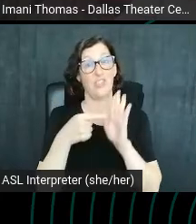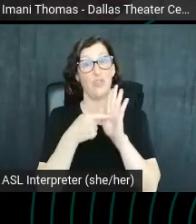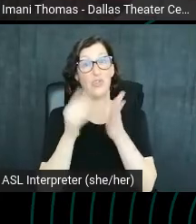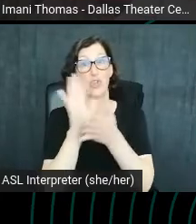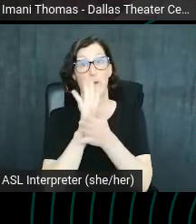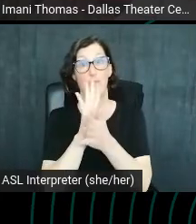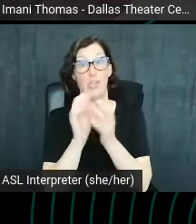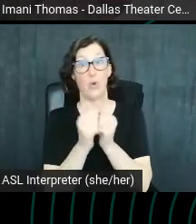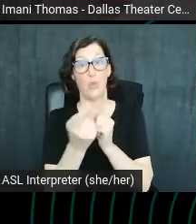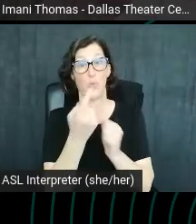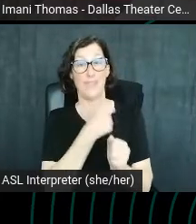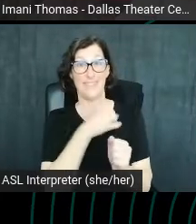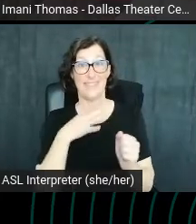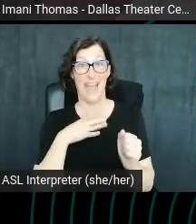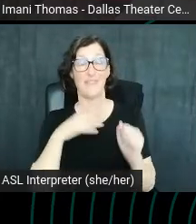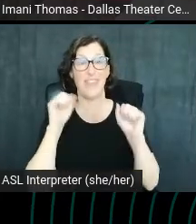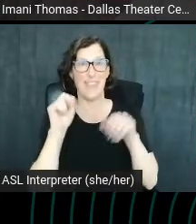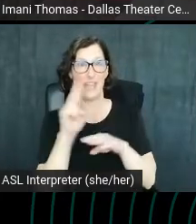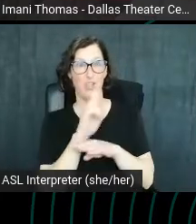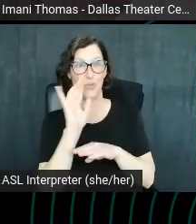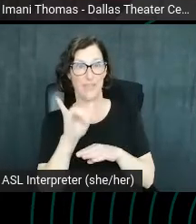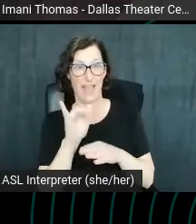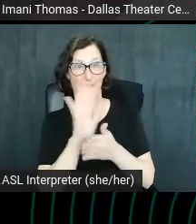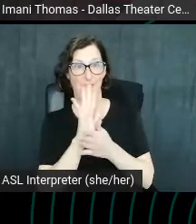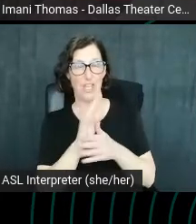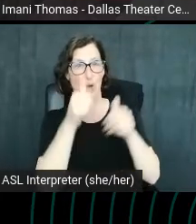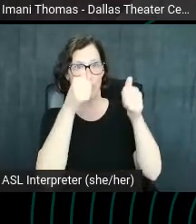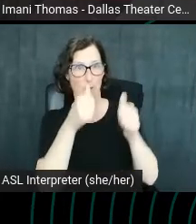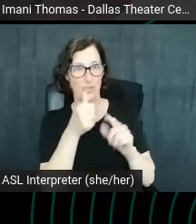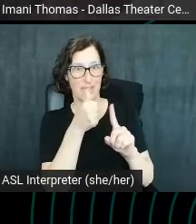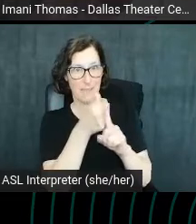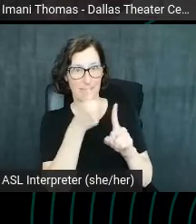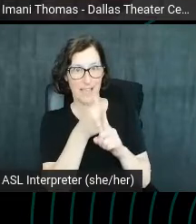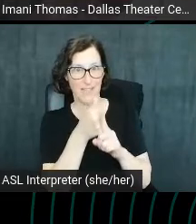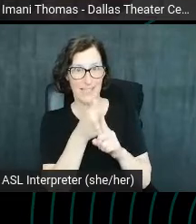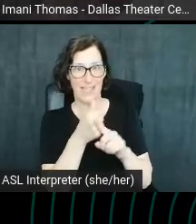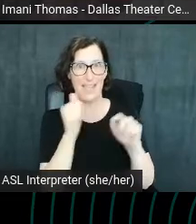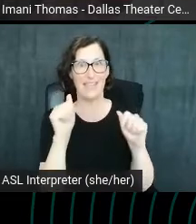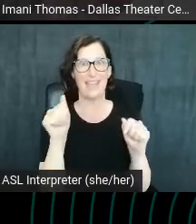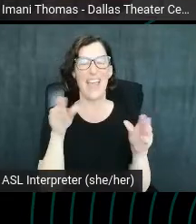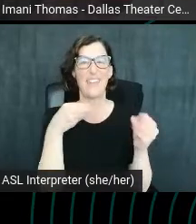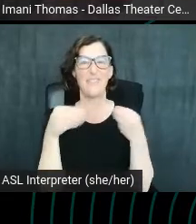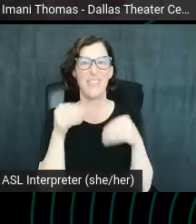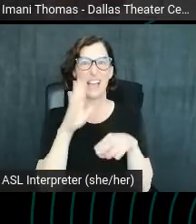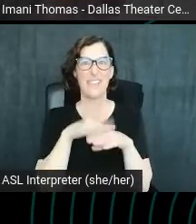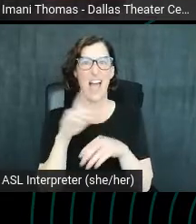and they can use that video on social media. Or as the kids say, "Flex on the gram." It's a win-win for sure.